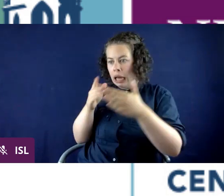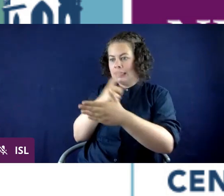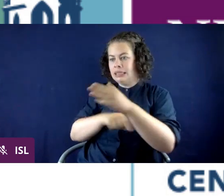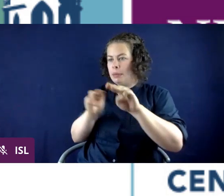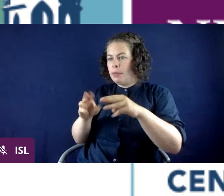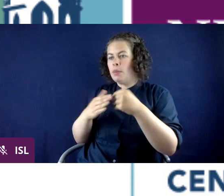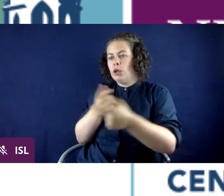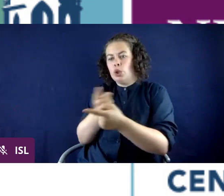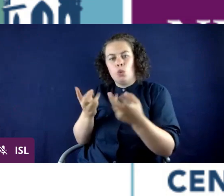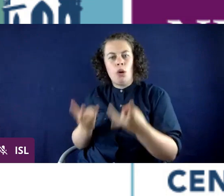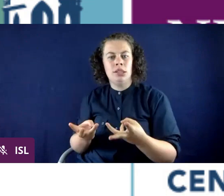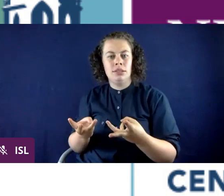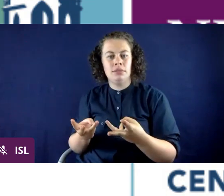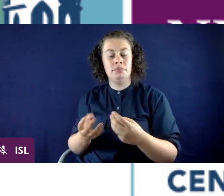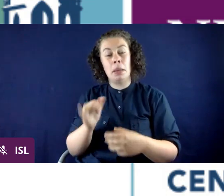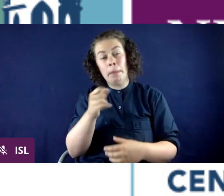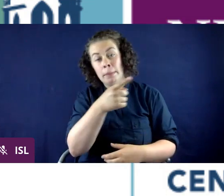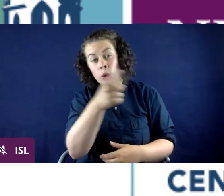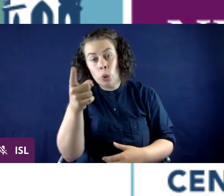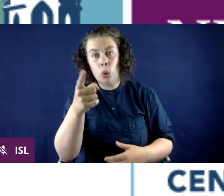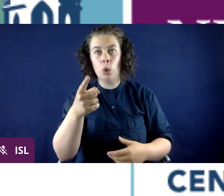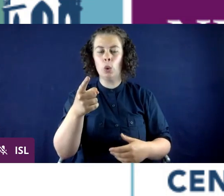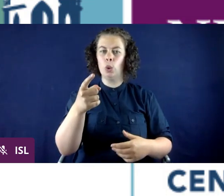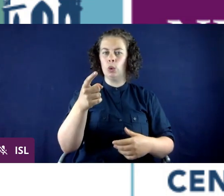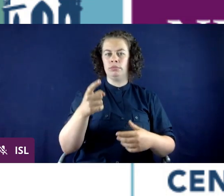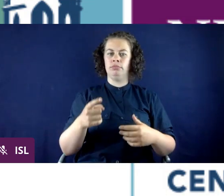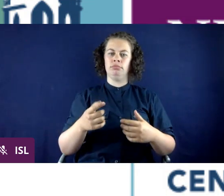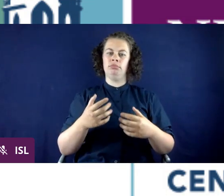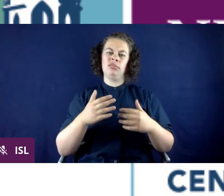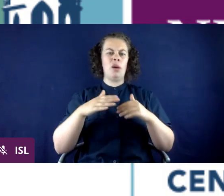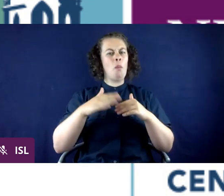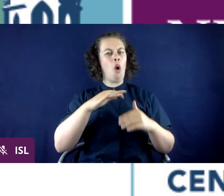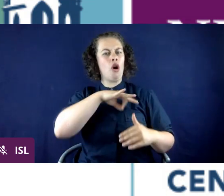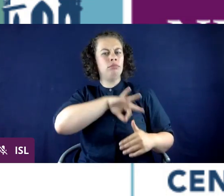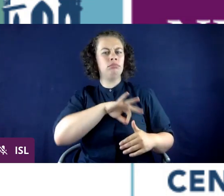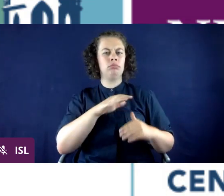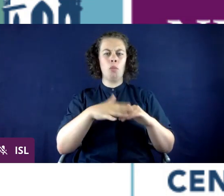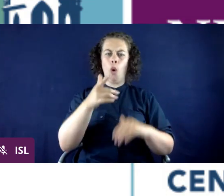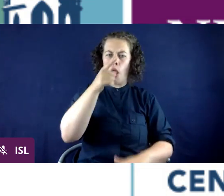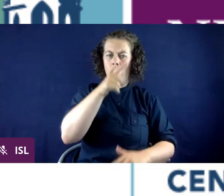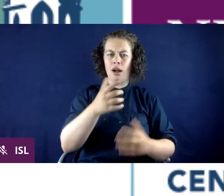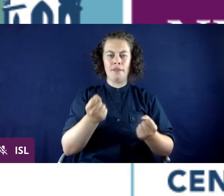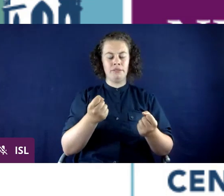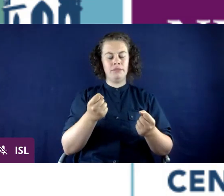so much of the learnings that we and he was a majority have discovered in this moment